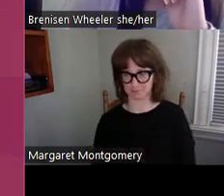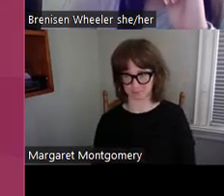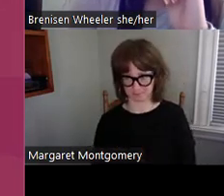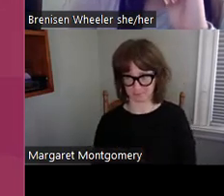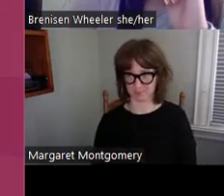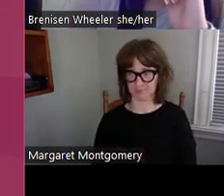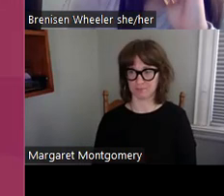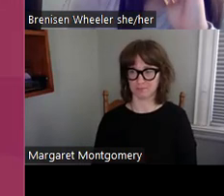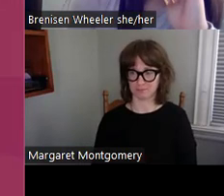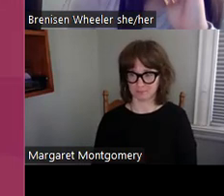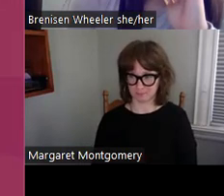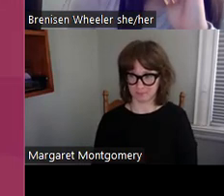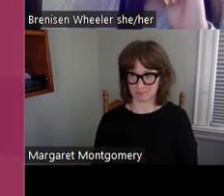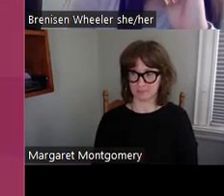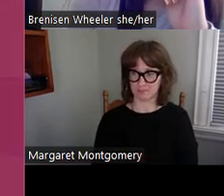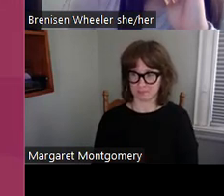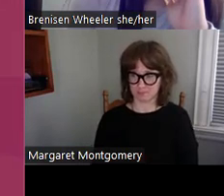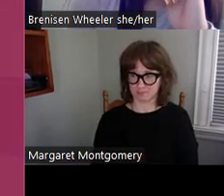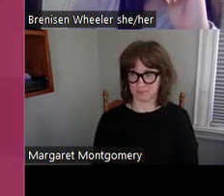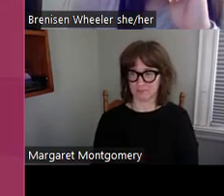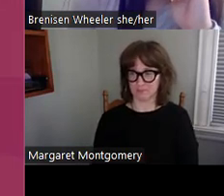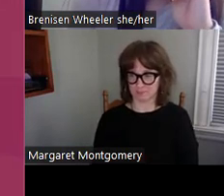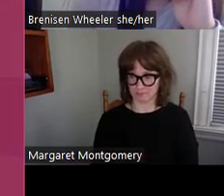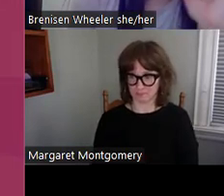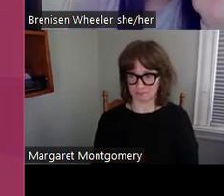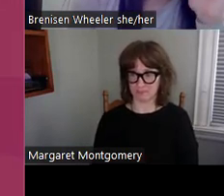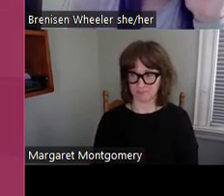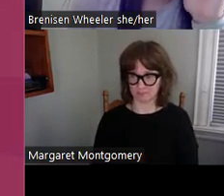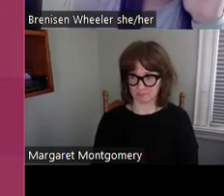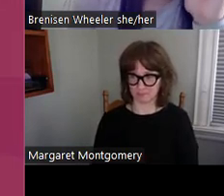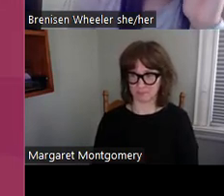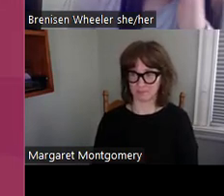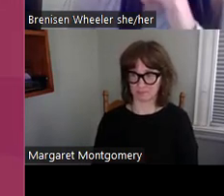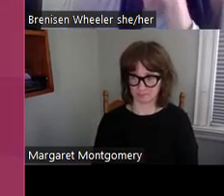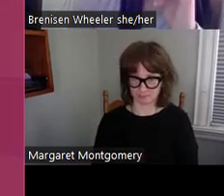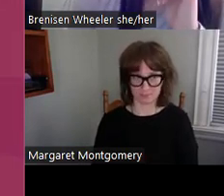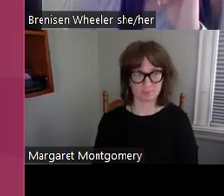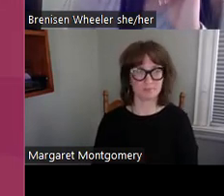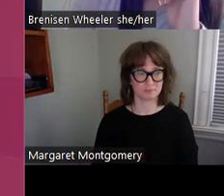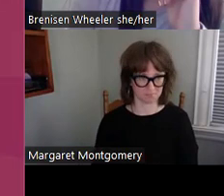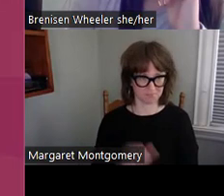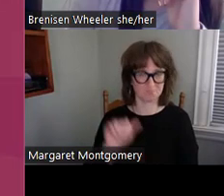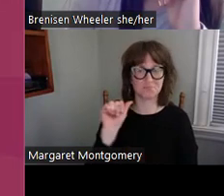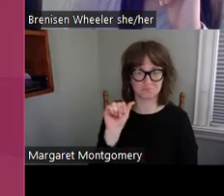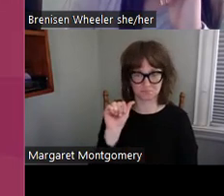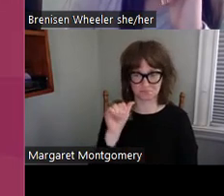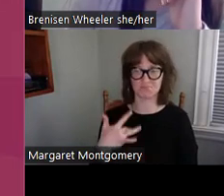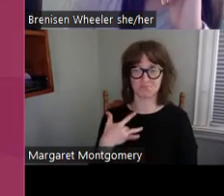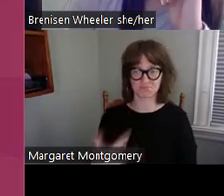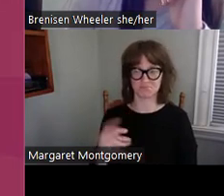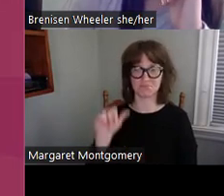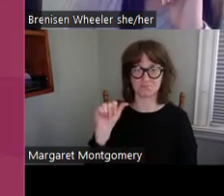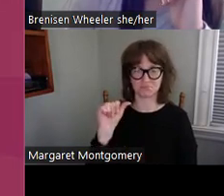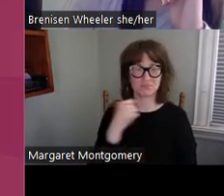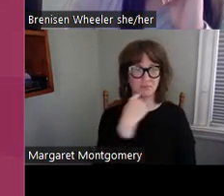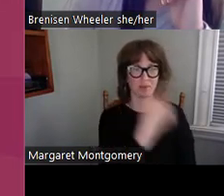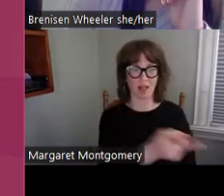13:14:57 Okay, we're saying a they would tell you that they're concerned and help a friend